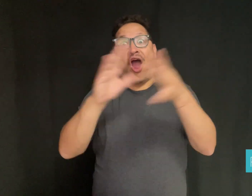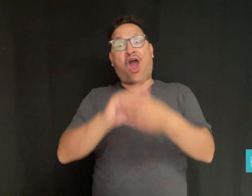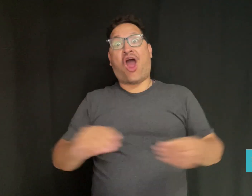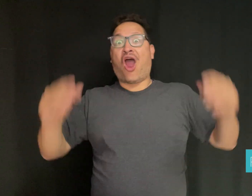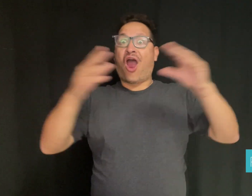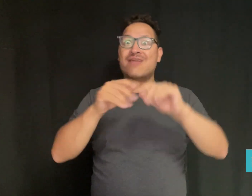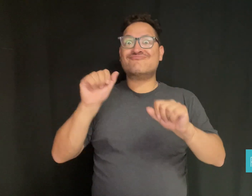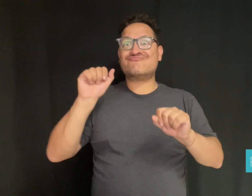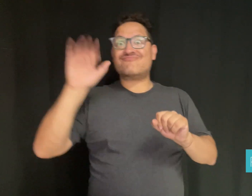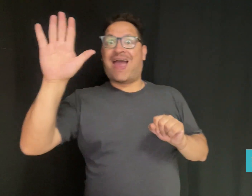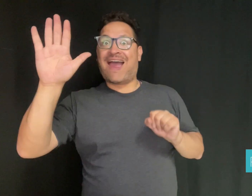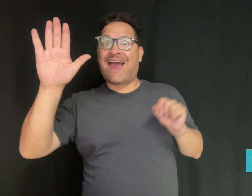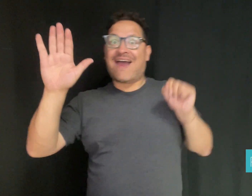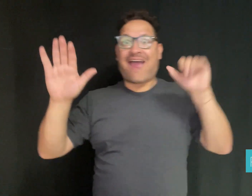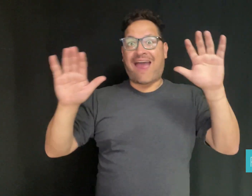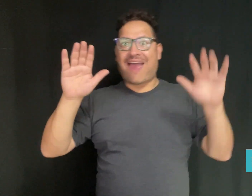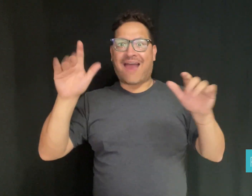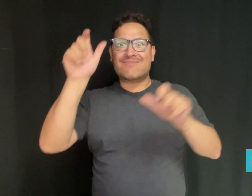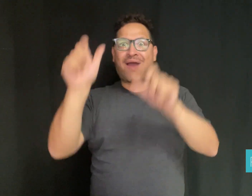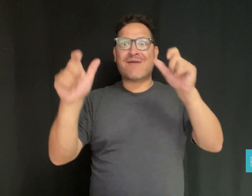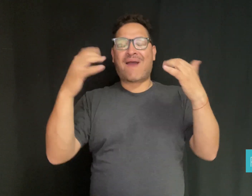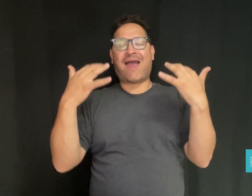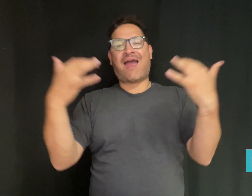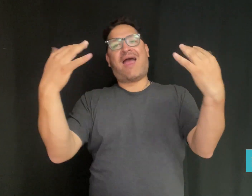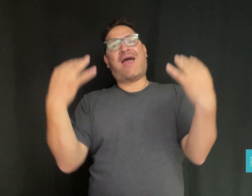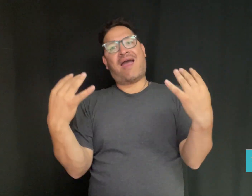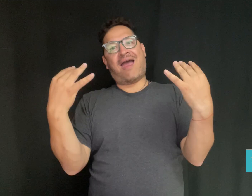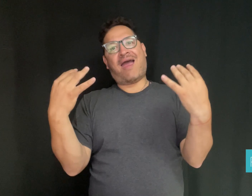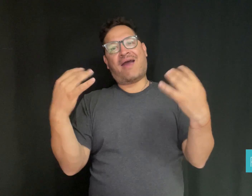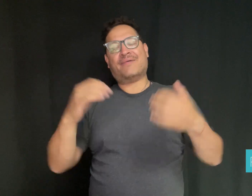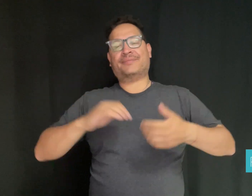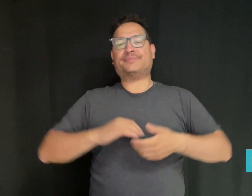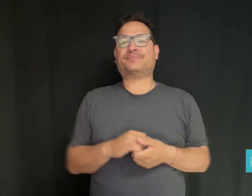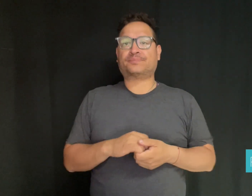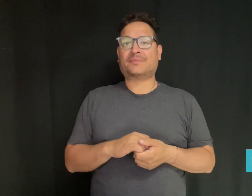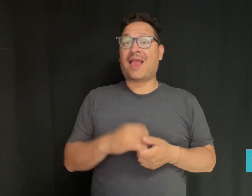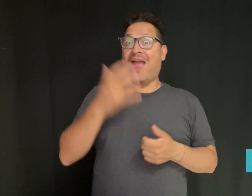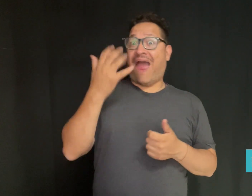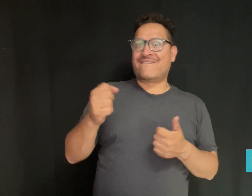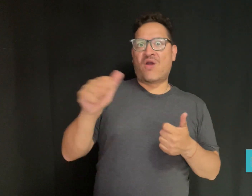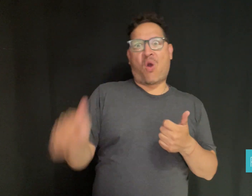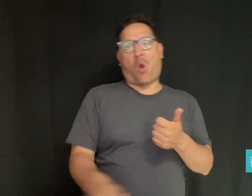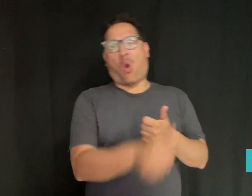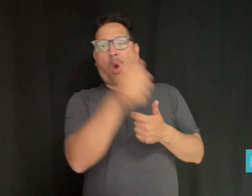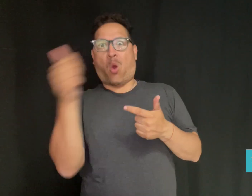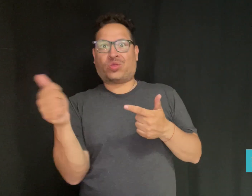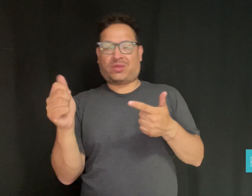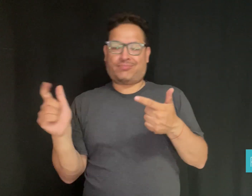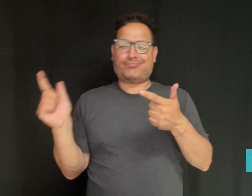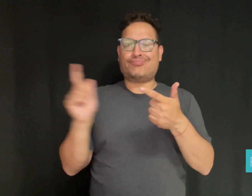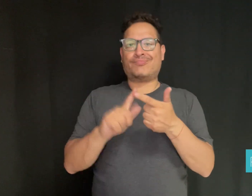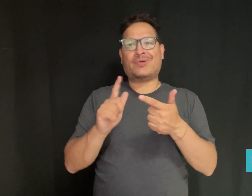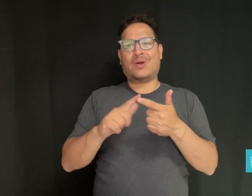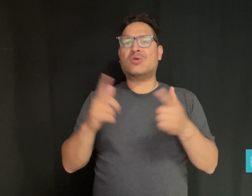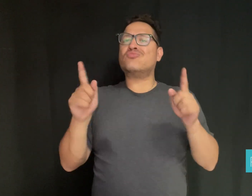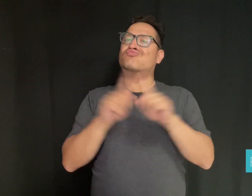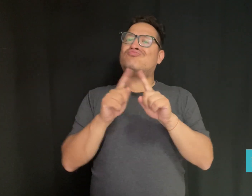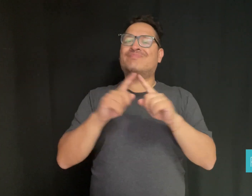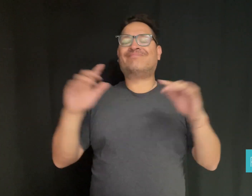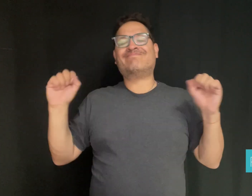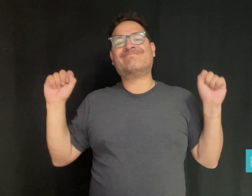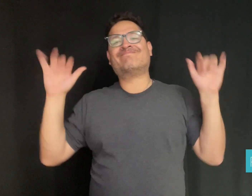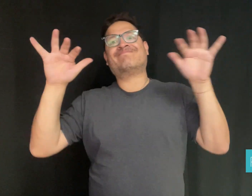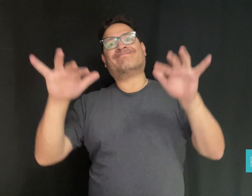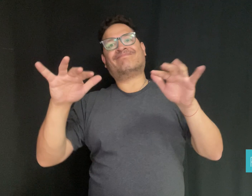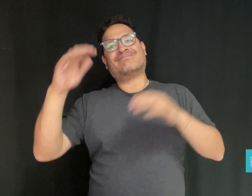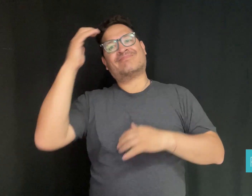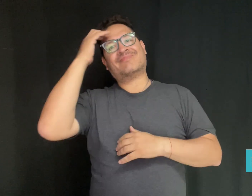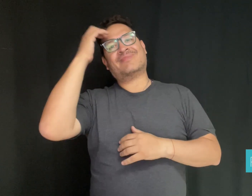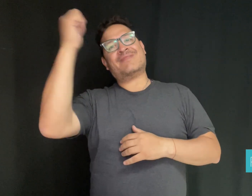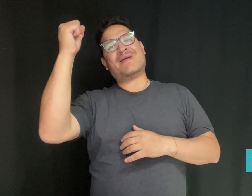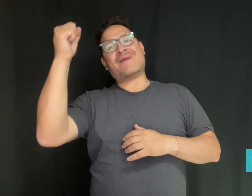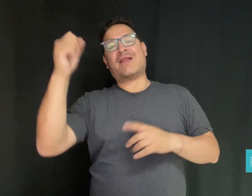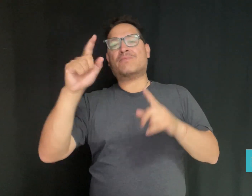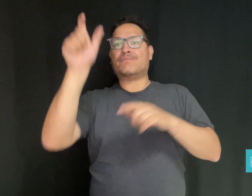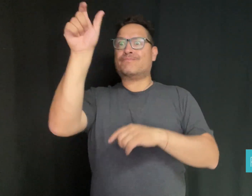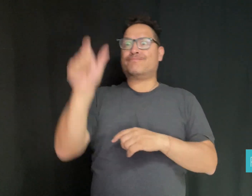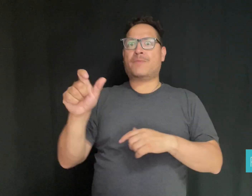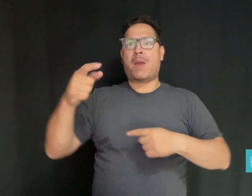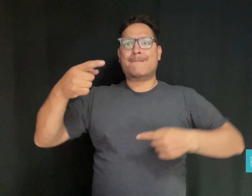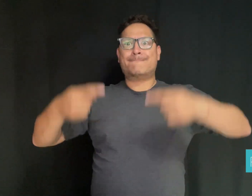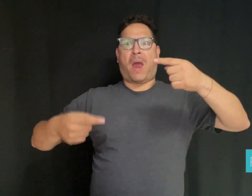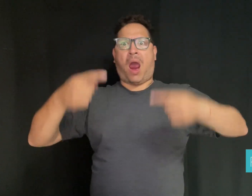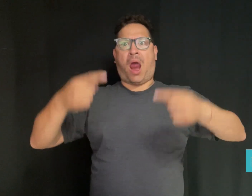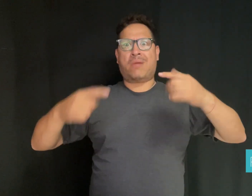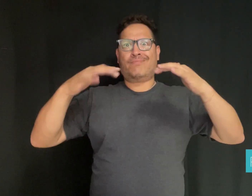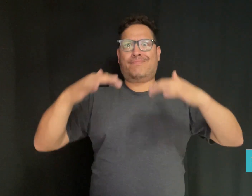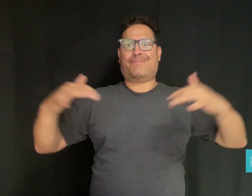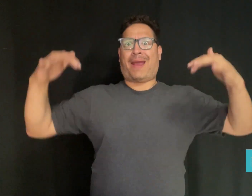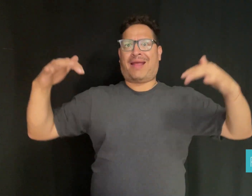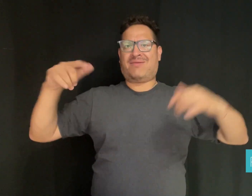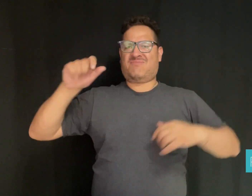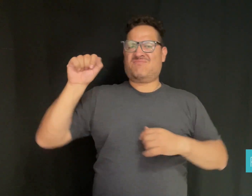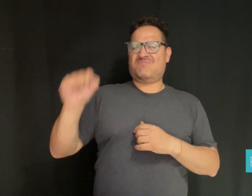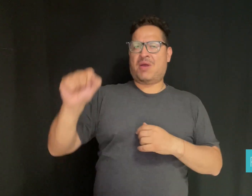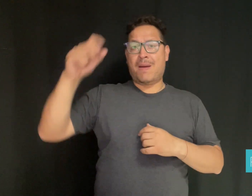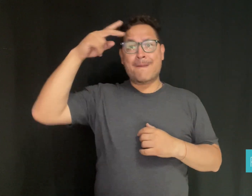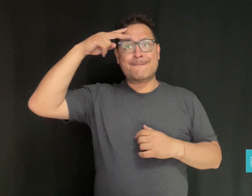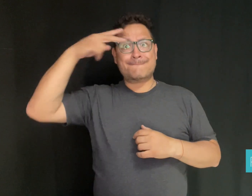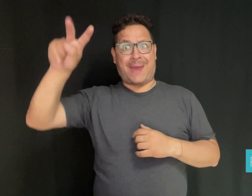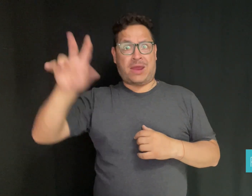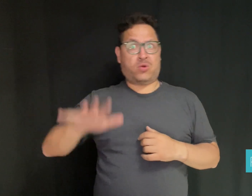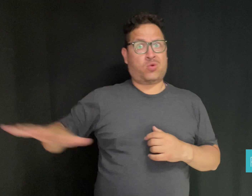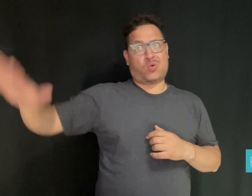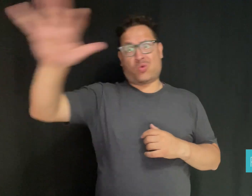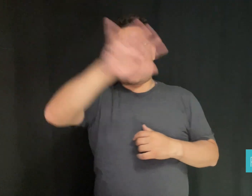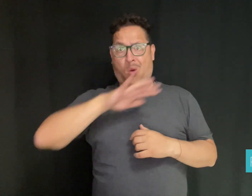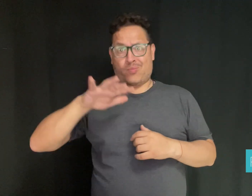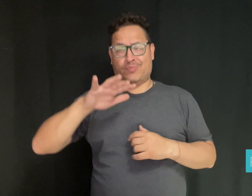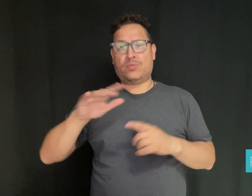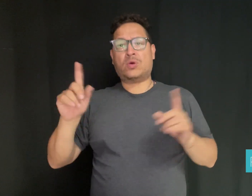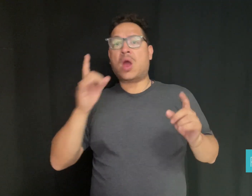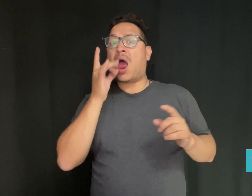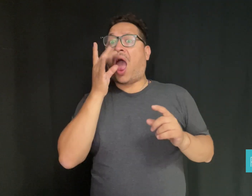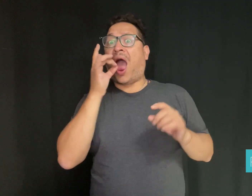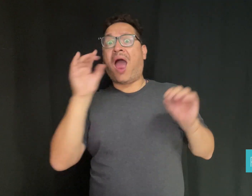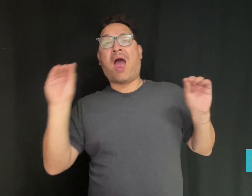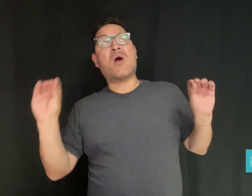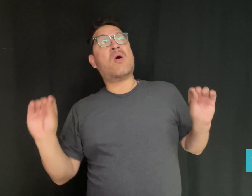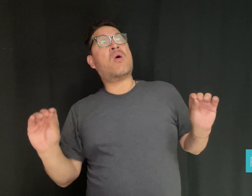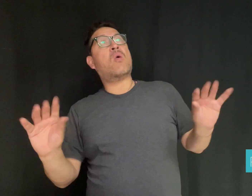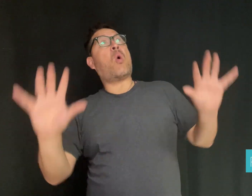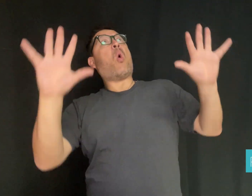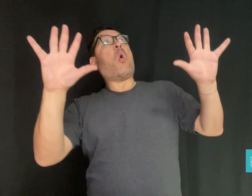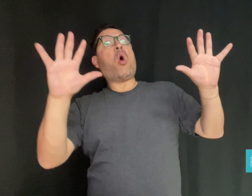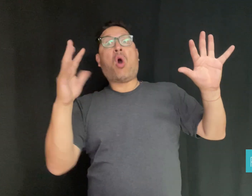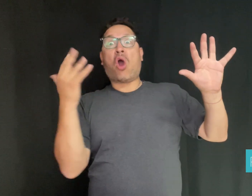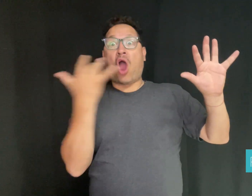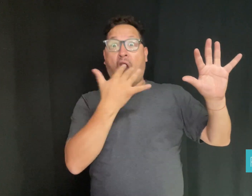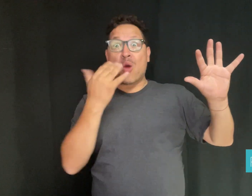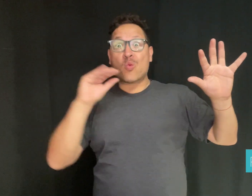of the Senate, a group of teachers from the Deaf Community